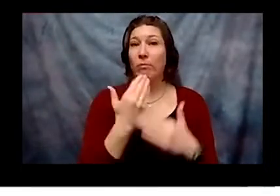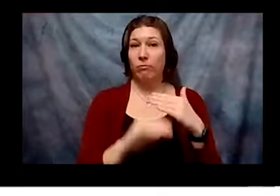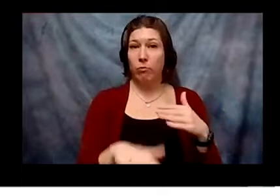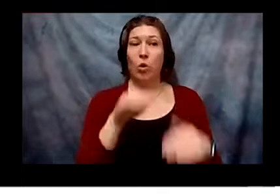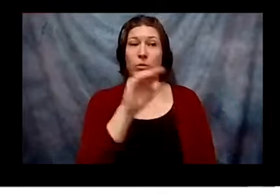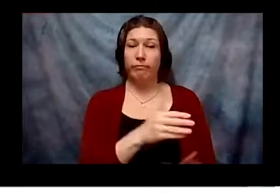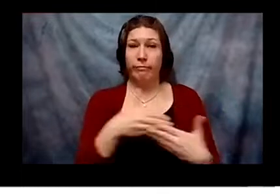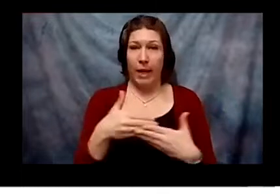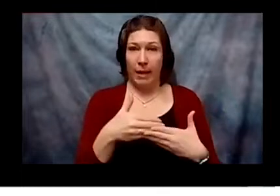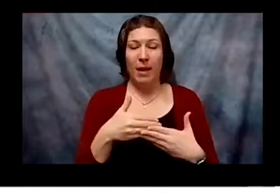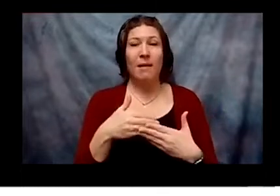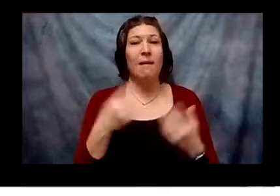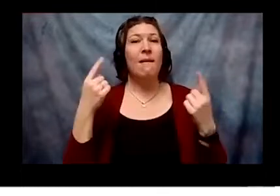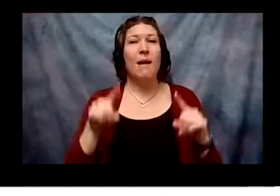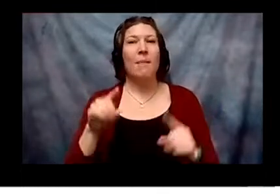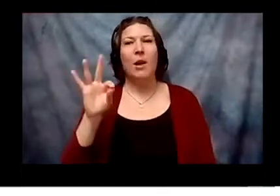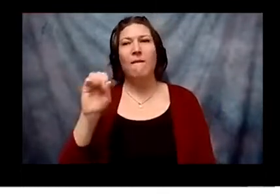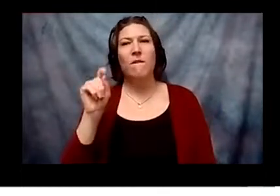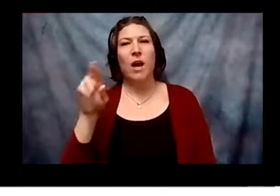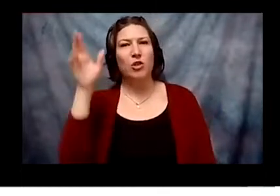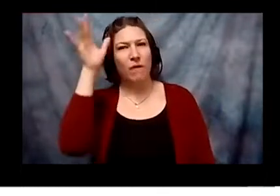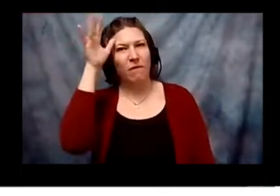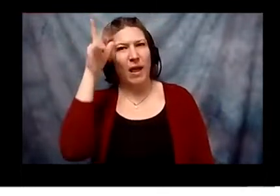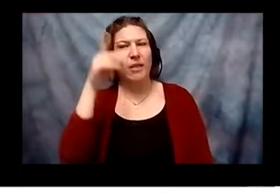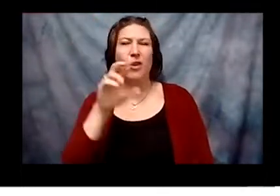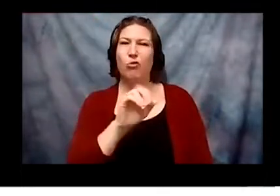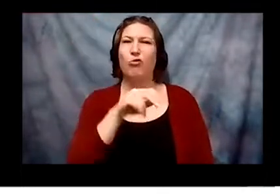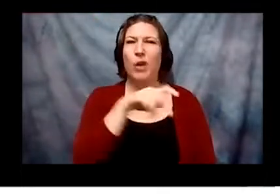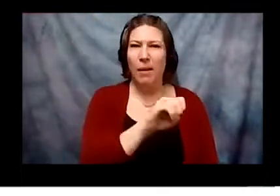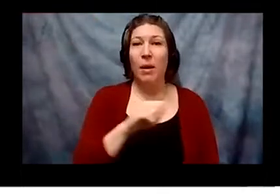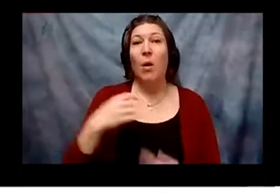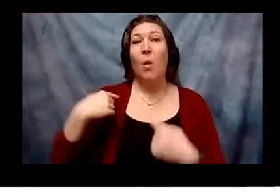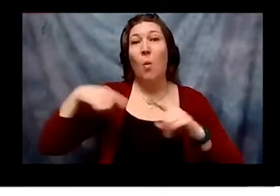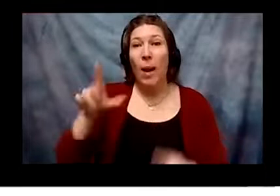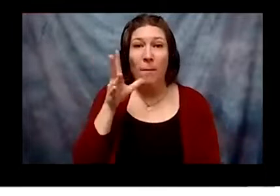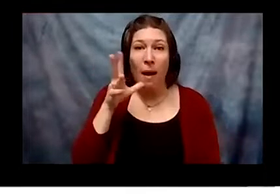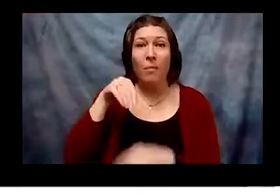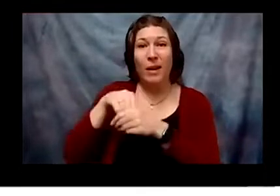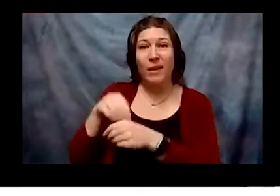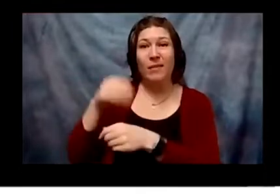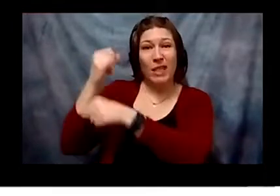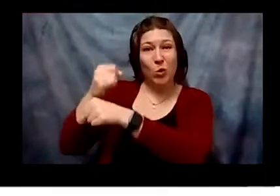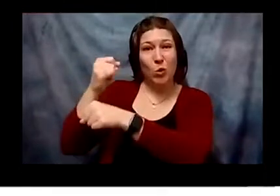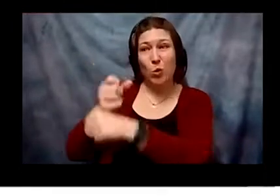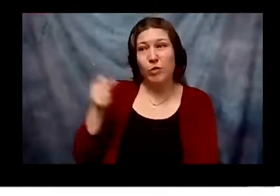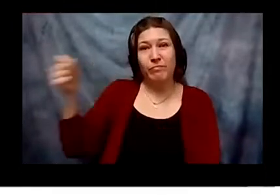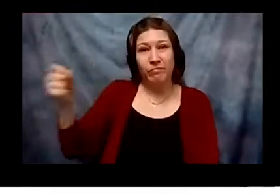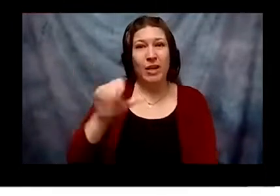she was raped by her foster father while her mother was in a state institution. While Carrie herself was in an overcrowded